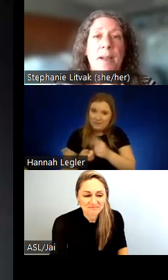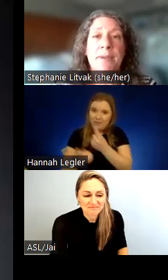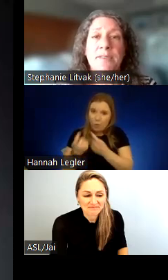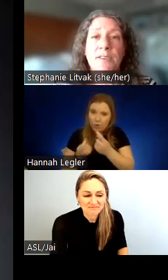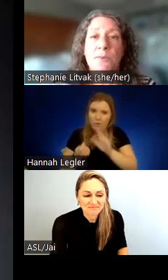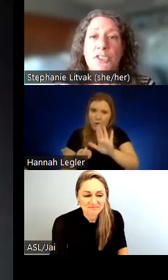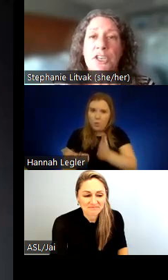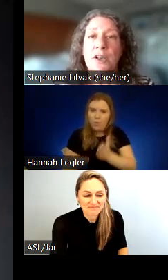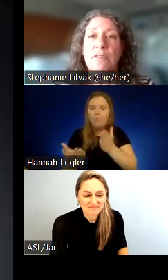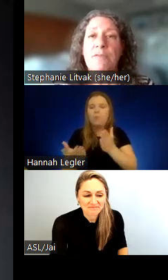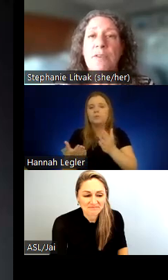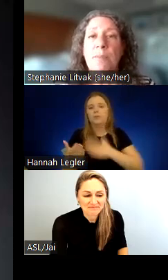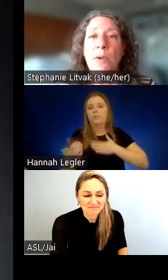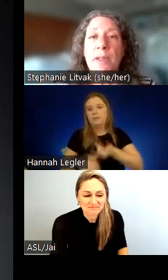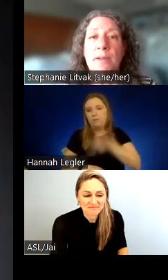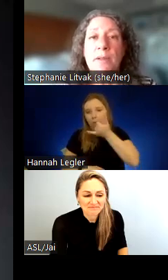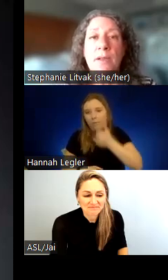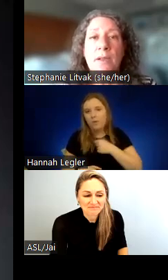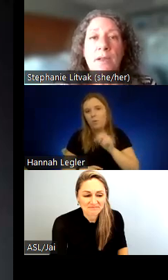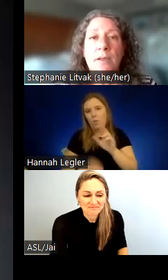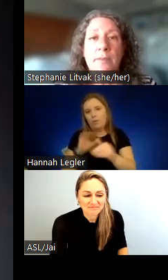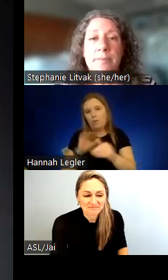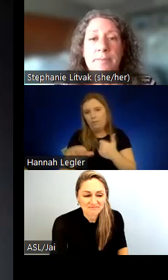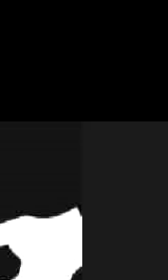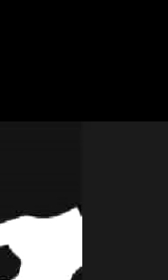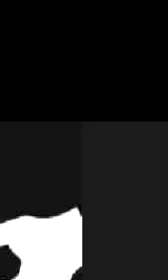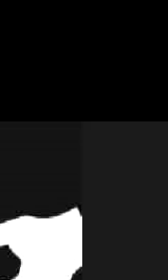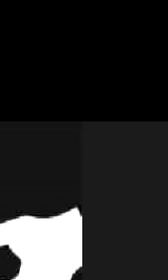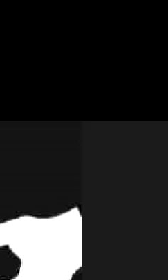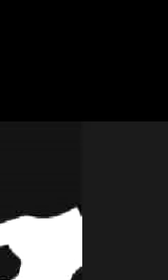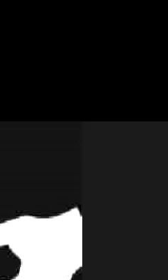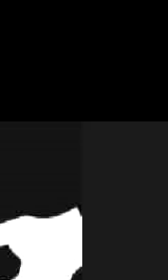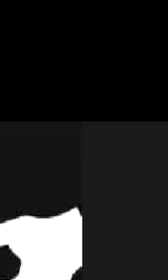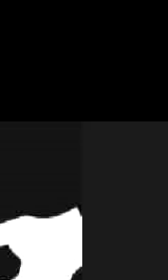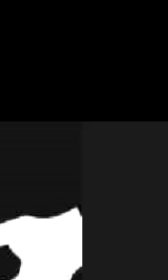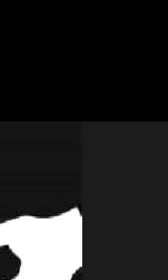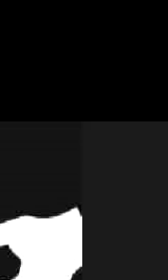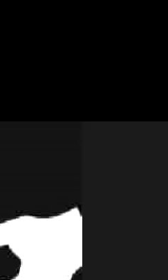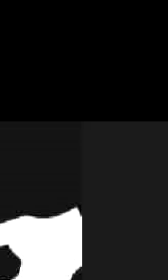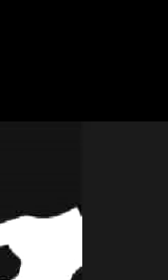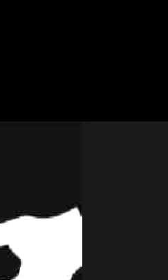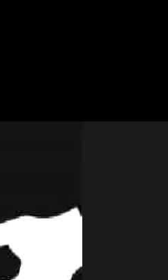I'm going to stop sharing for the moment.